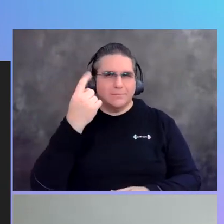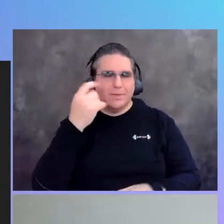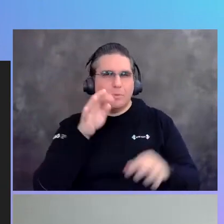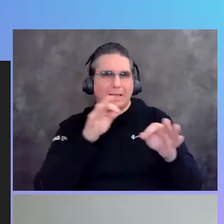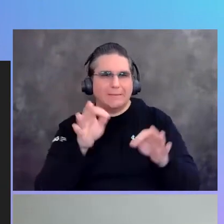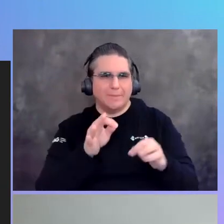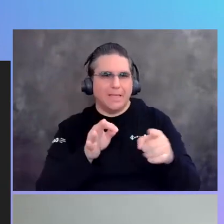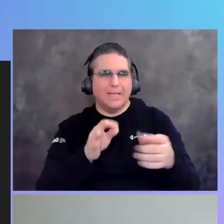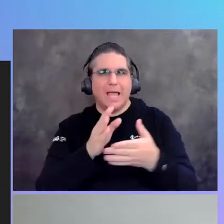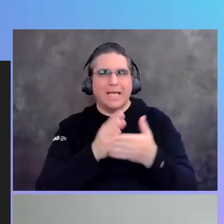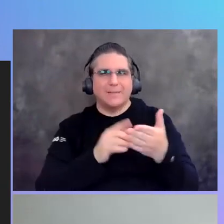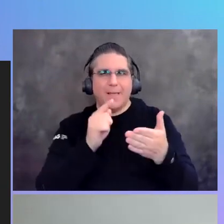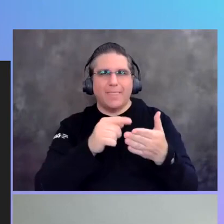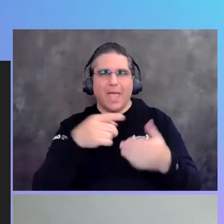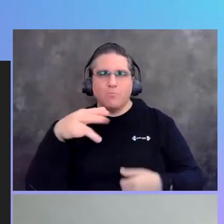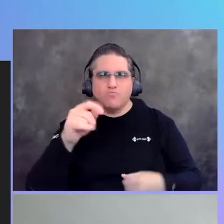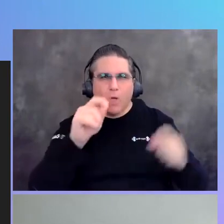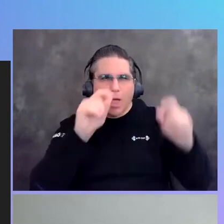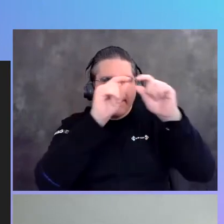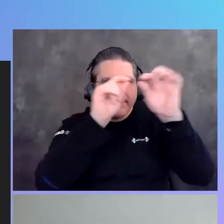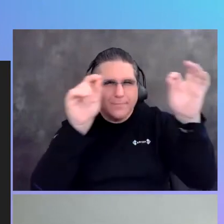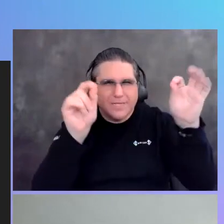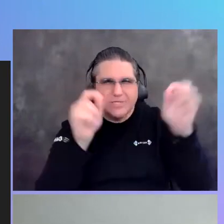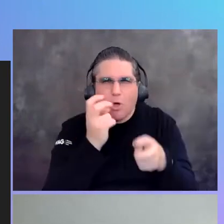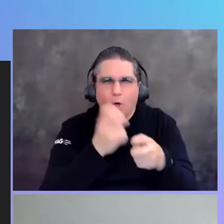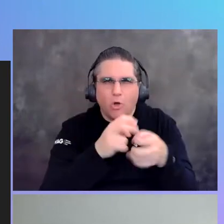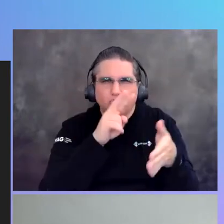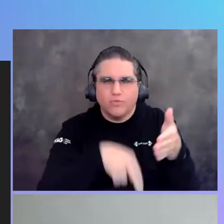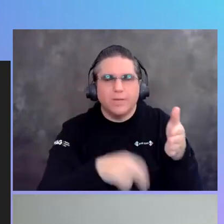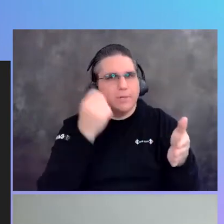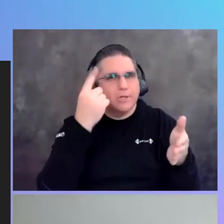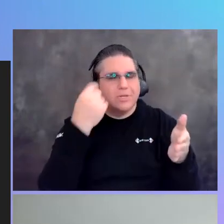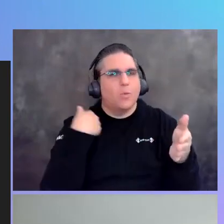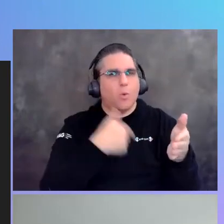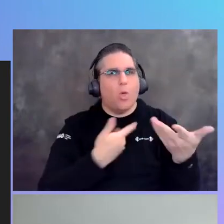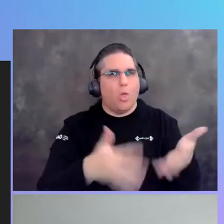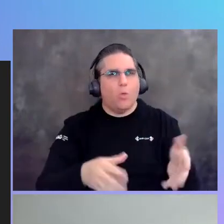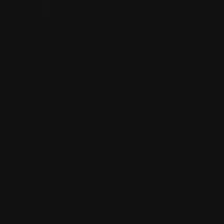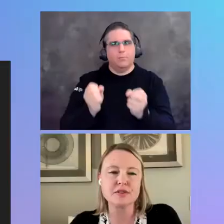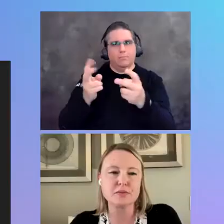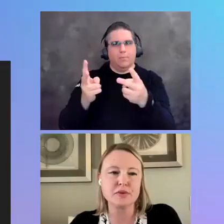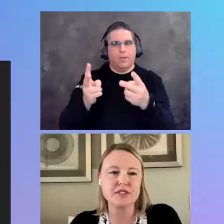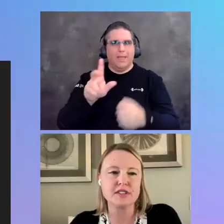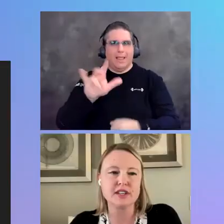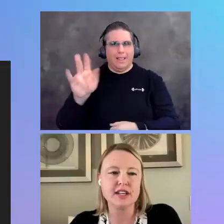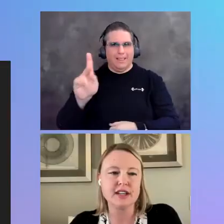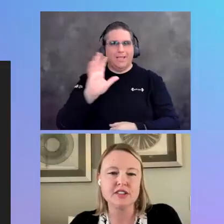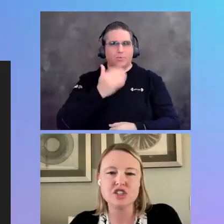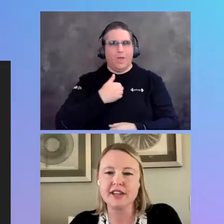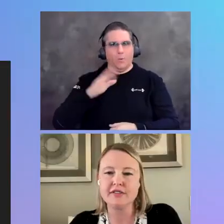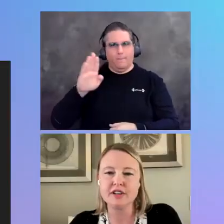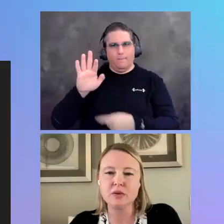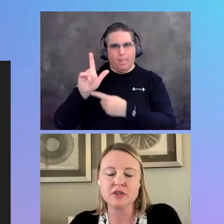definitely have a link to that blog post. I think it's already posted on the conference